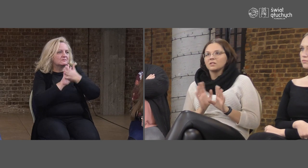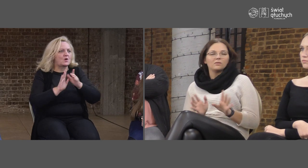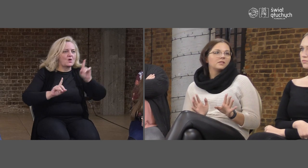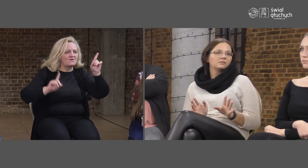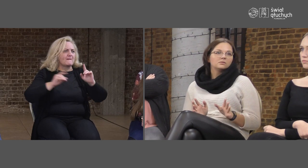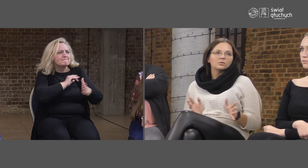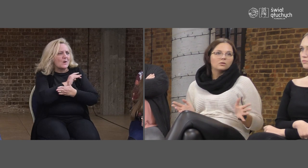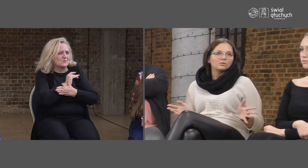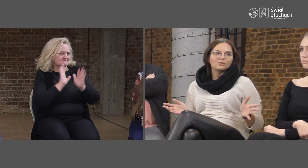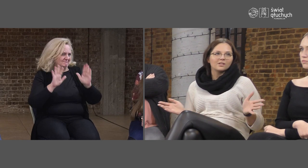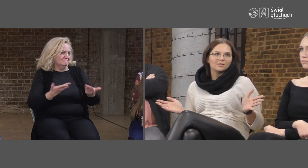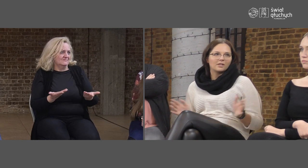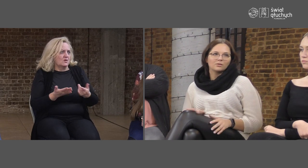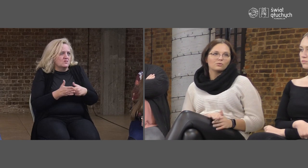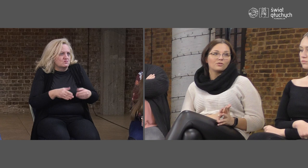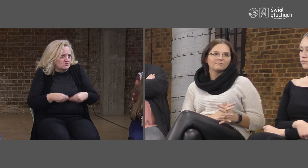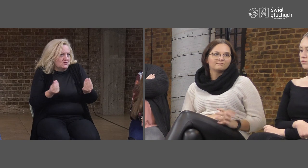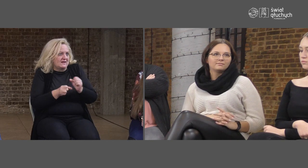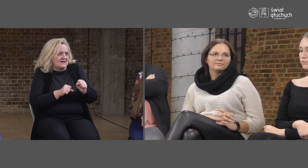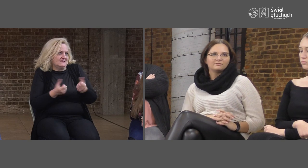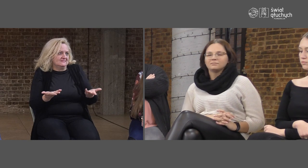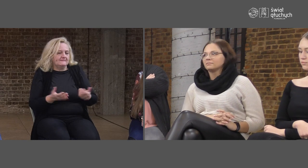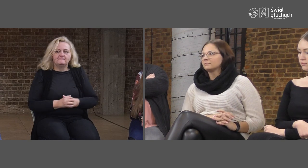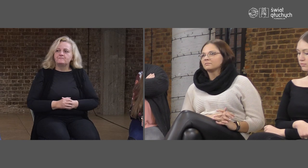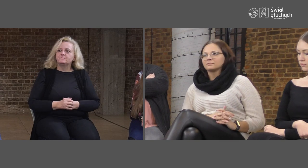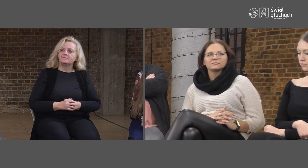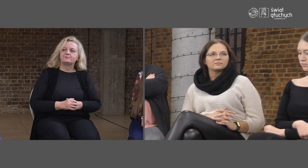Basic - that's already a lot. [Tomasz]: That's cool.